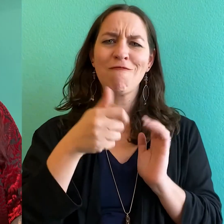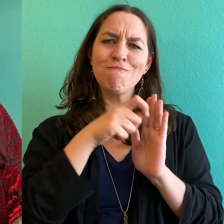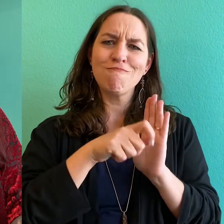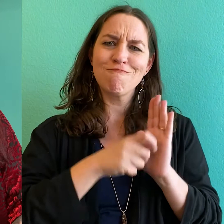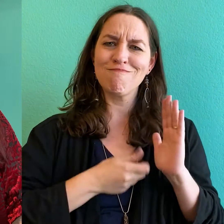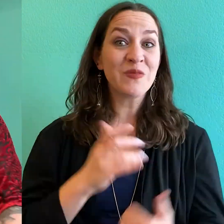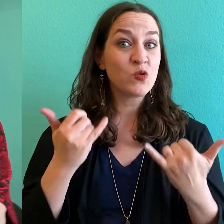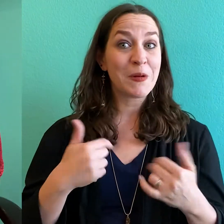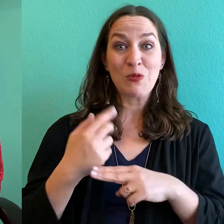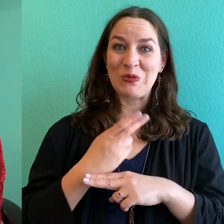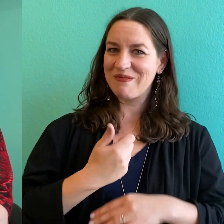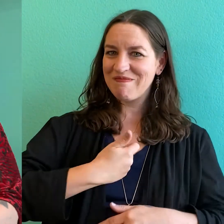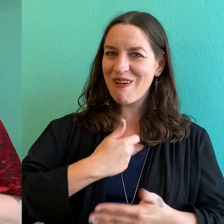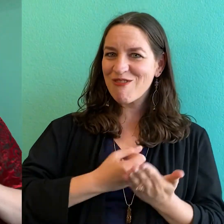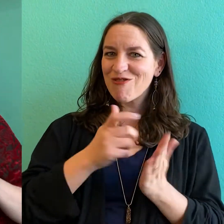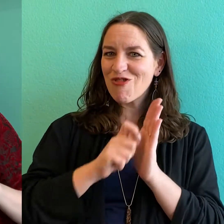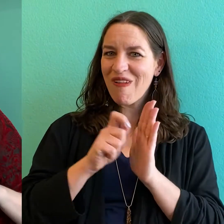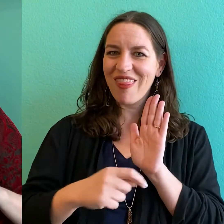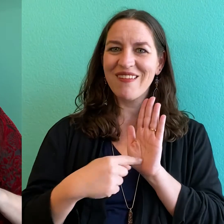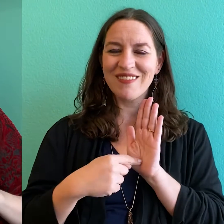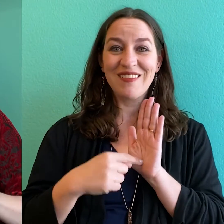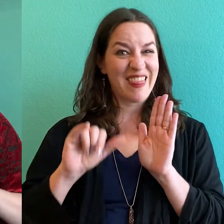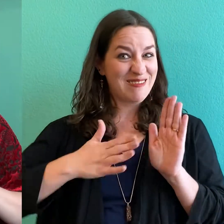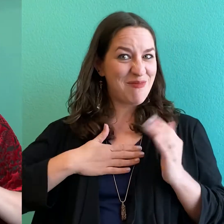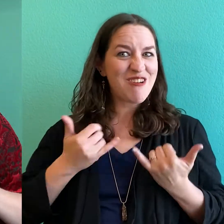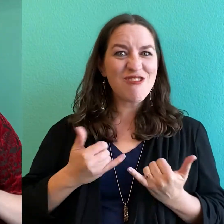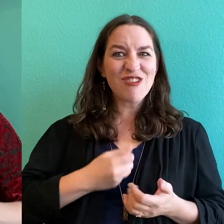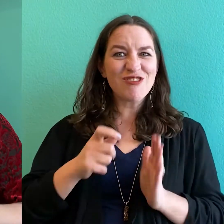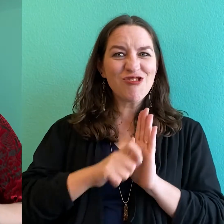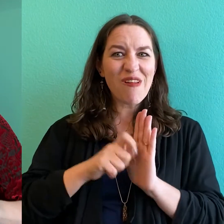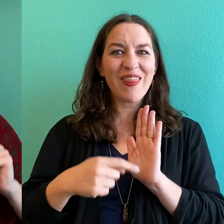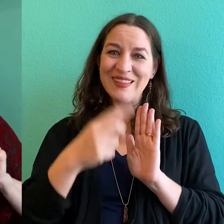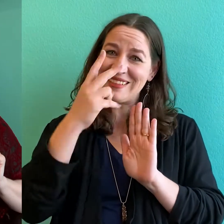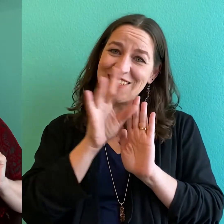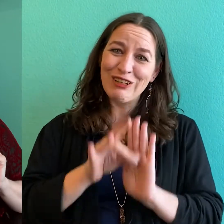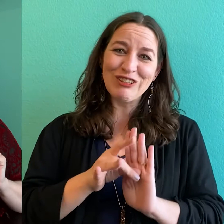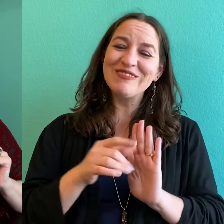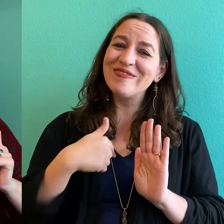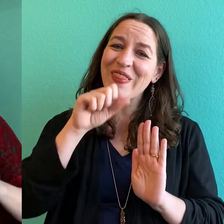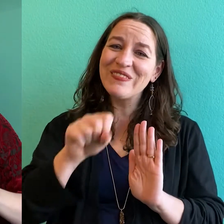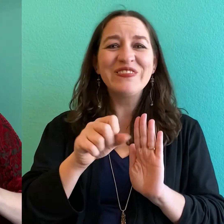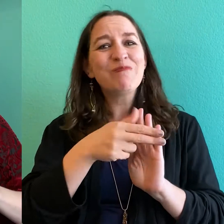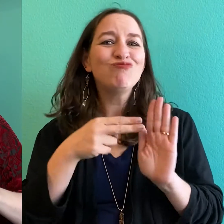Either way is fine. Today I'm using my own journal right now. This is this is my current journal. You can see that I've covered it with stickers because